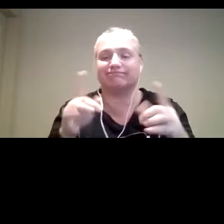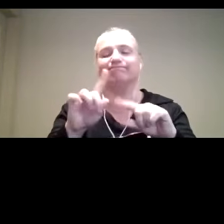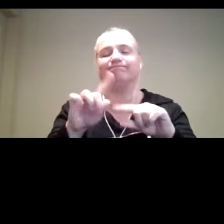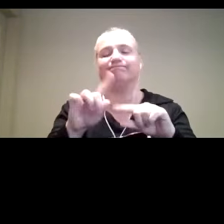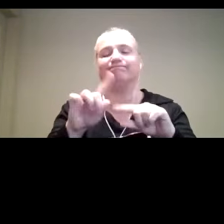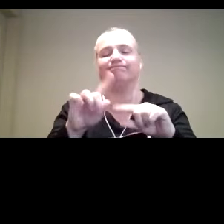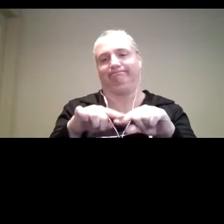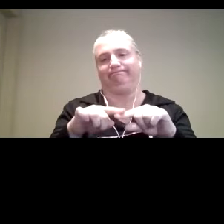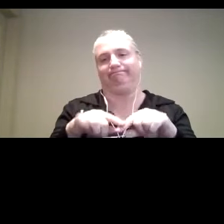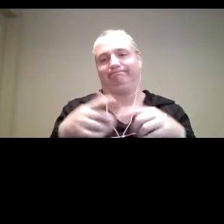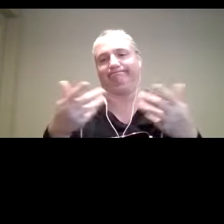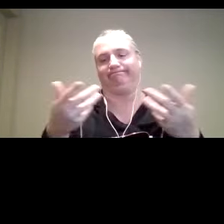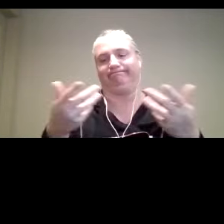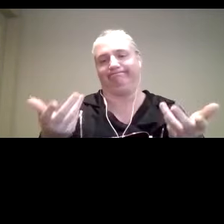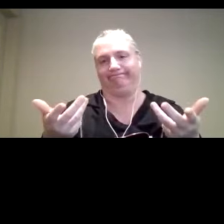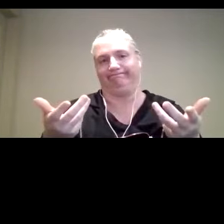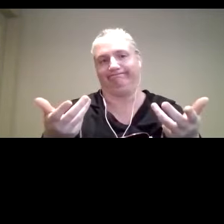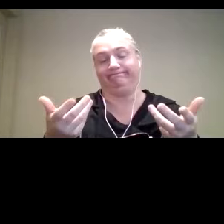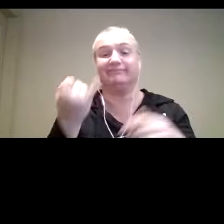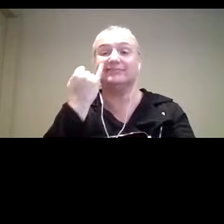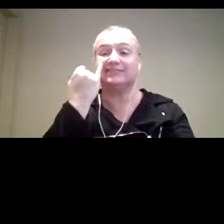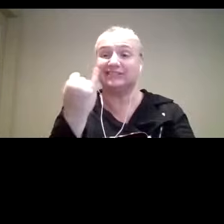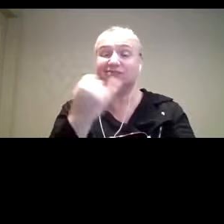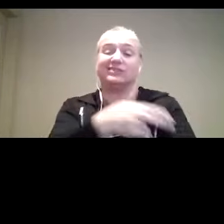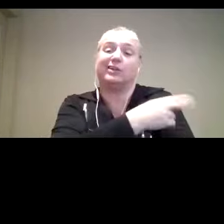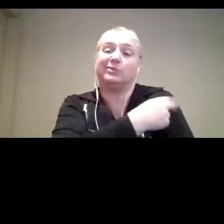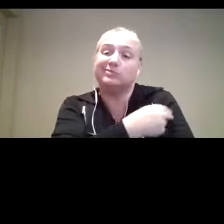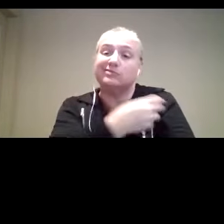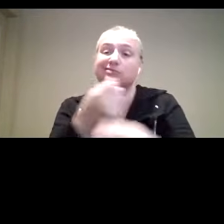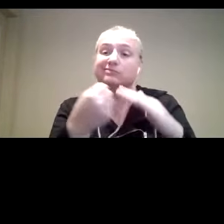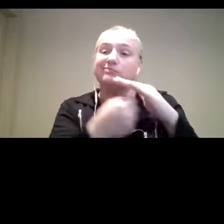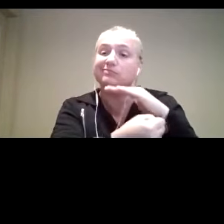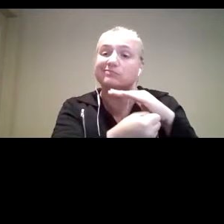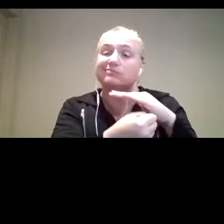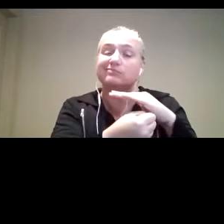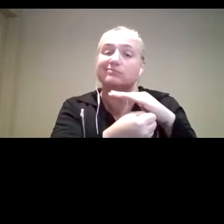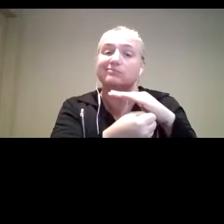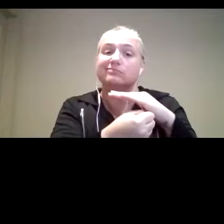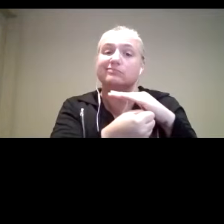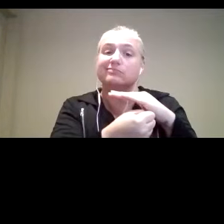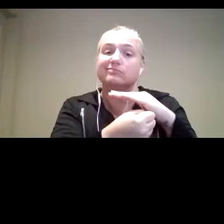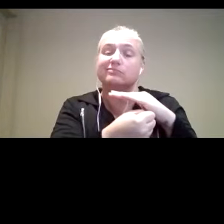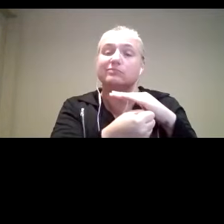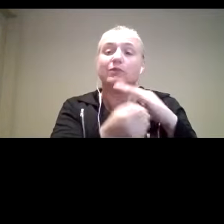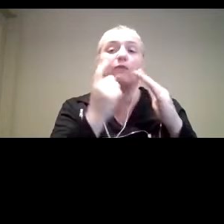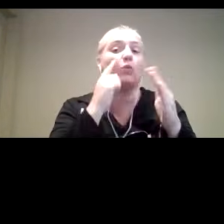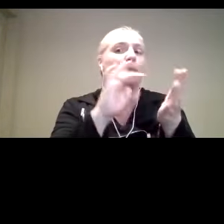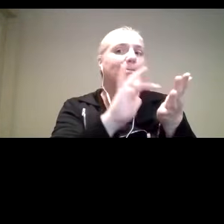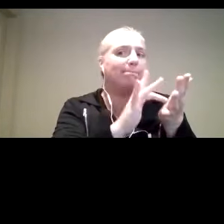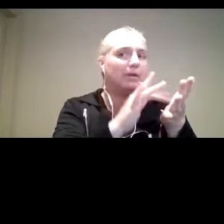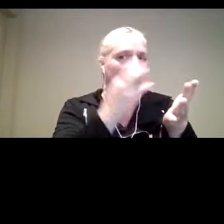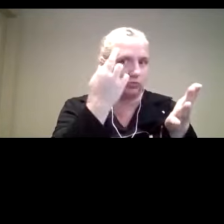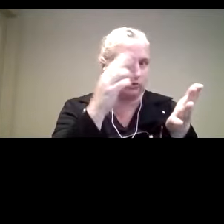So, if a student is placed in a hospital or any one of these programs for medical reasons,